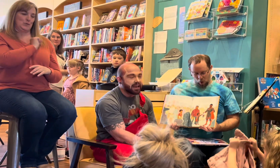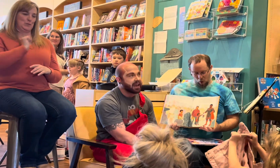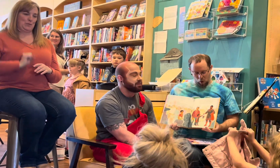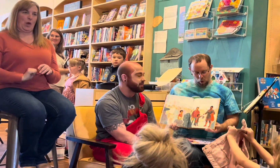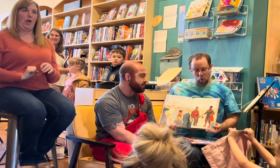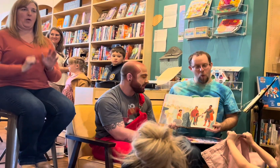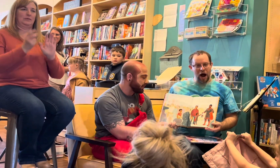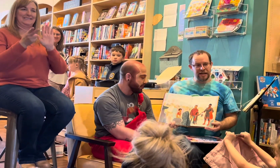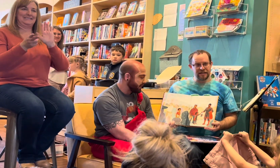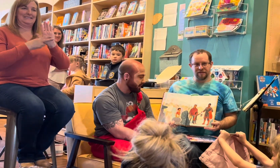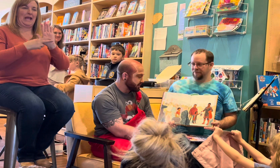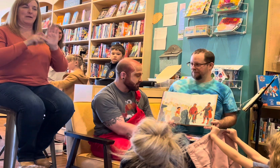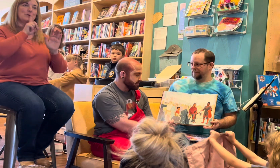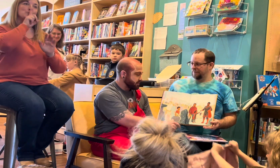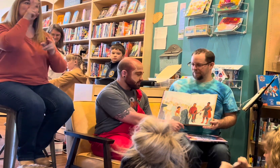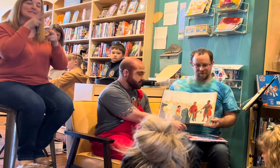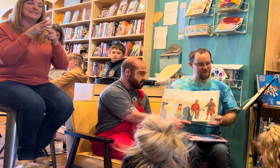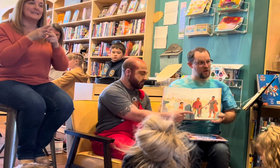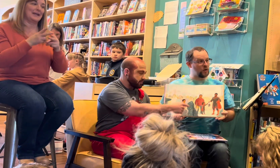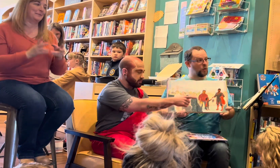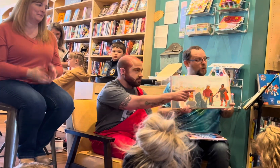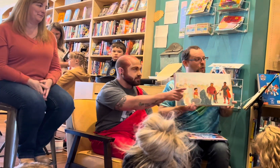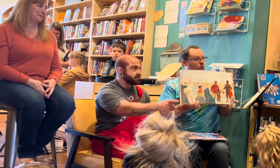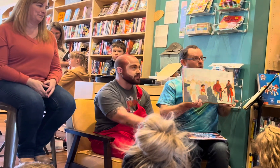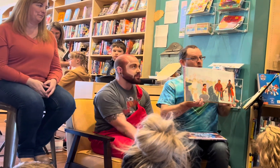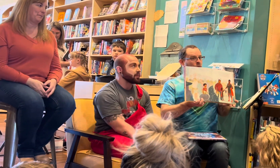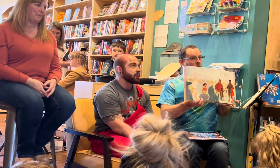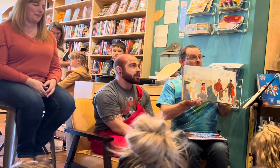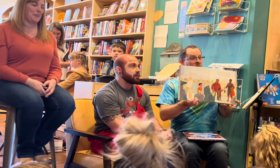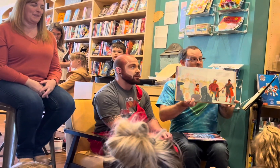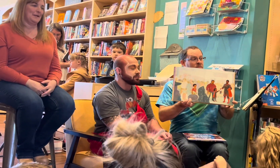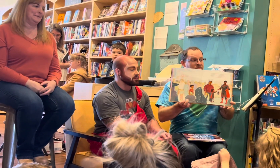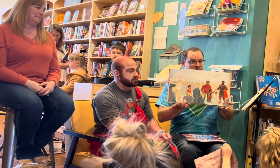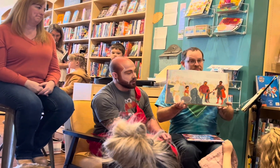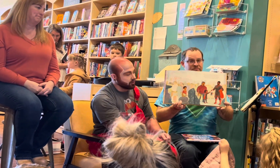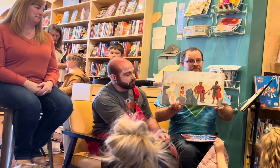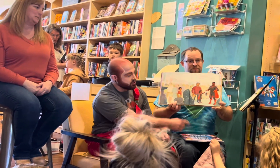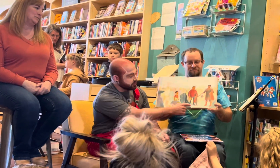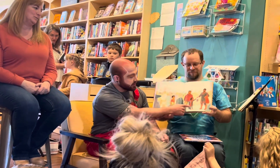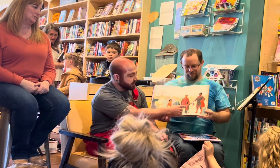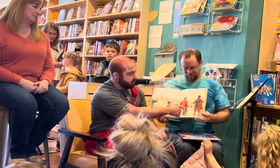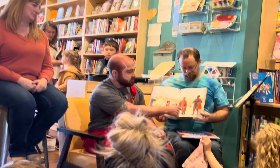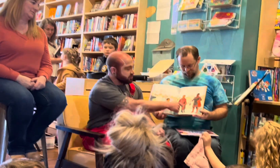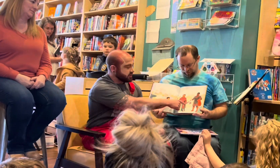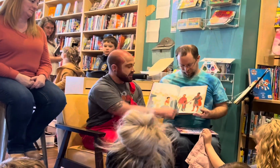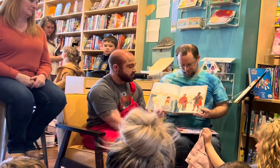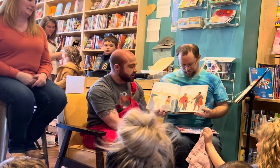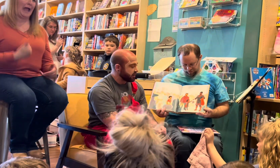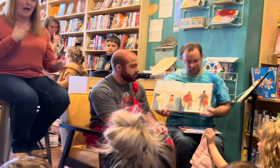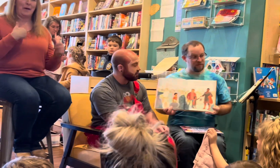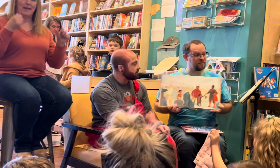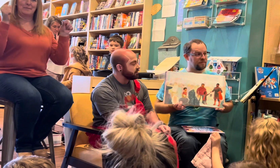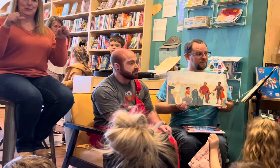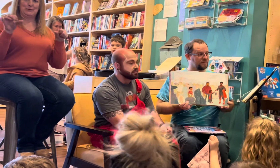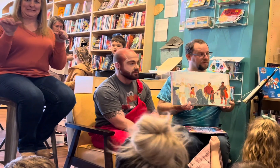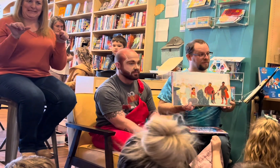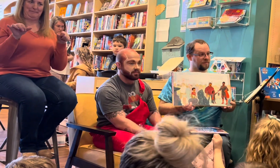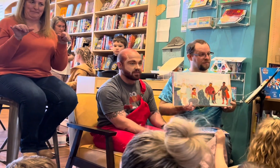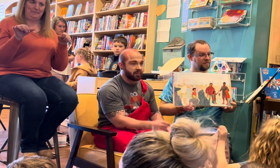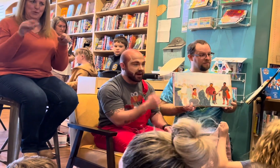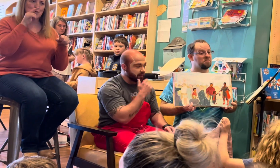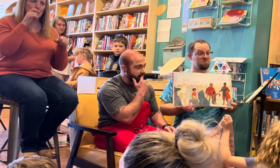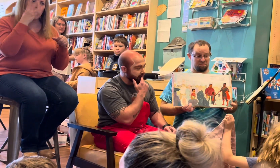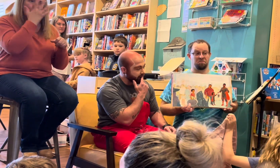name! AARON: What? Ooo! BUSTER: I want a cool suit like that. Who's suit does that look like? AUDIENCE: Spiderman! BUSTER: Spiderman! All